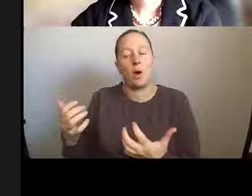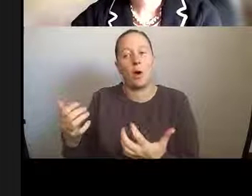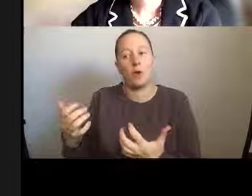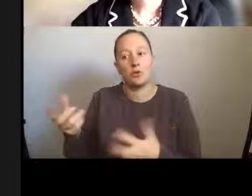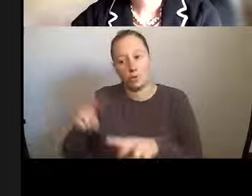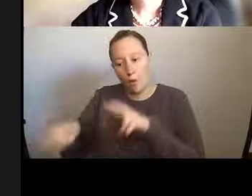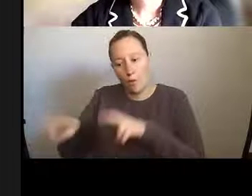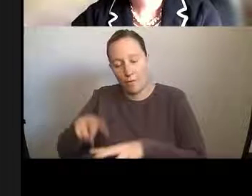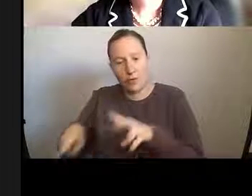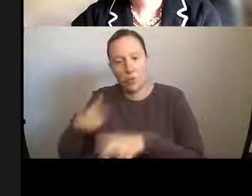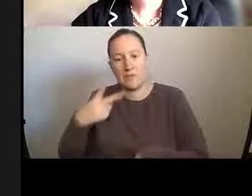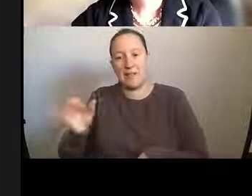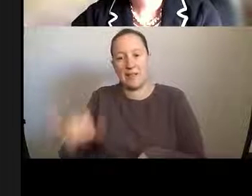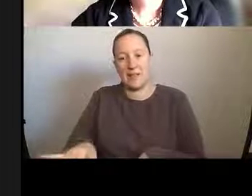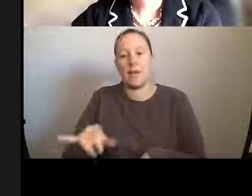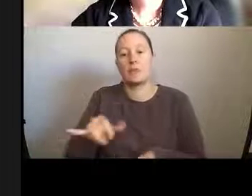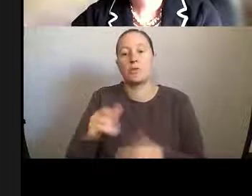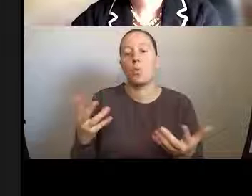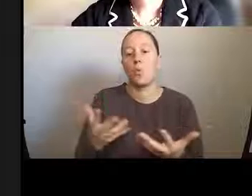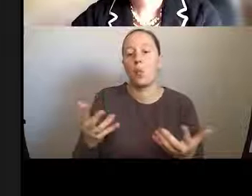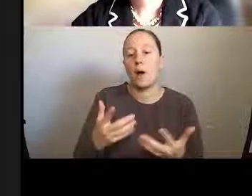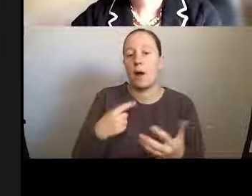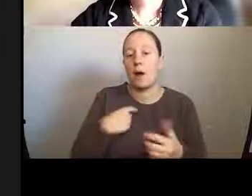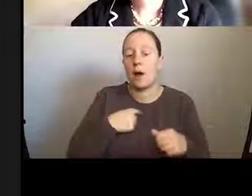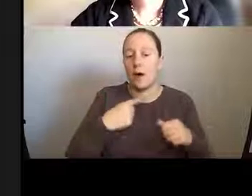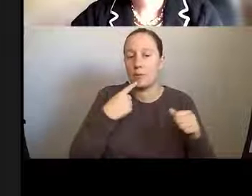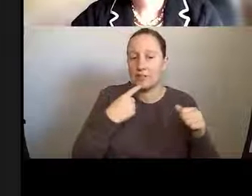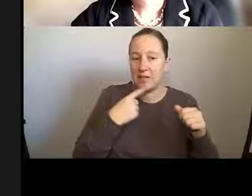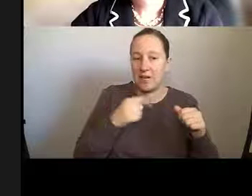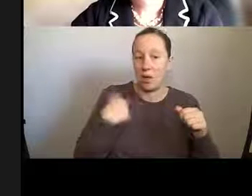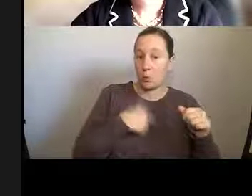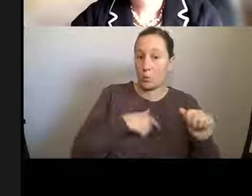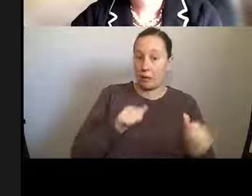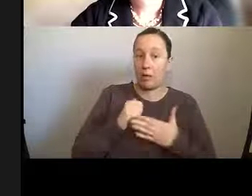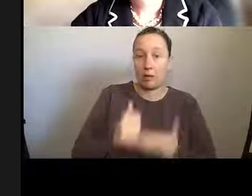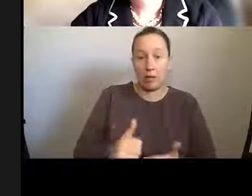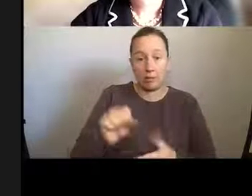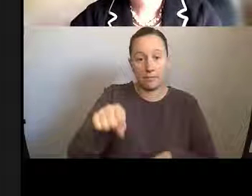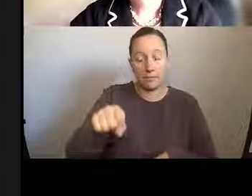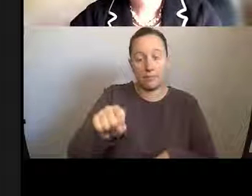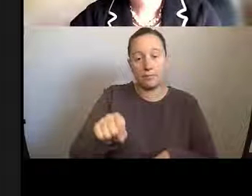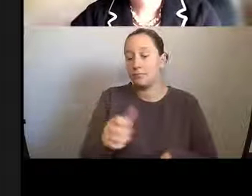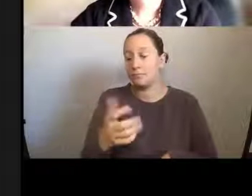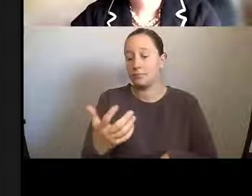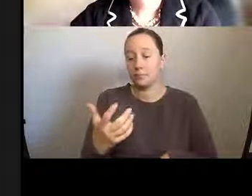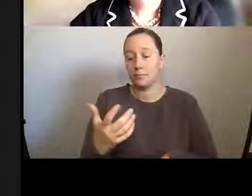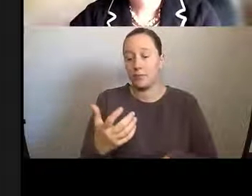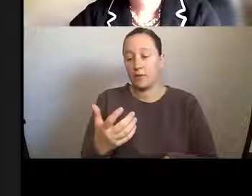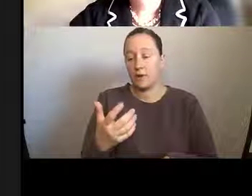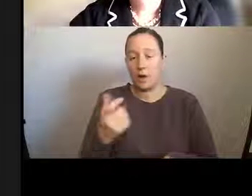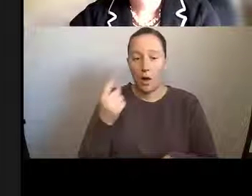and so whatever we say at OHRP, we could help you kind of get it and understand this and all that.